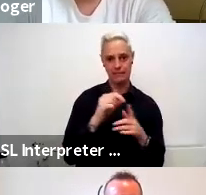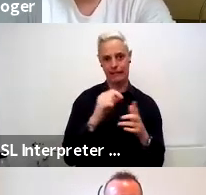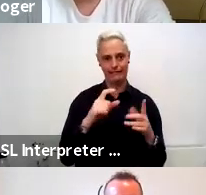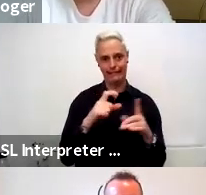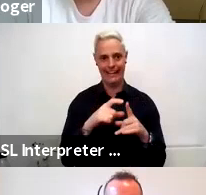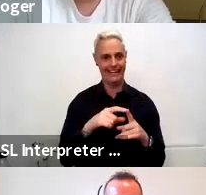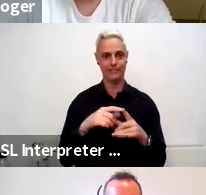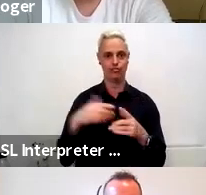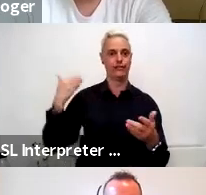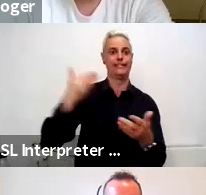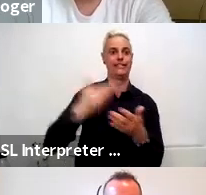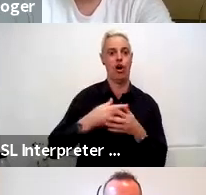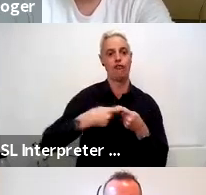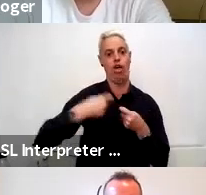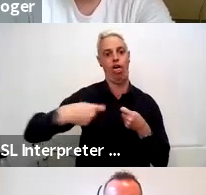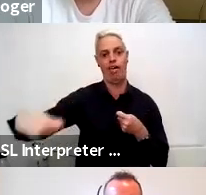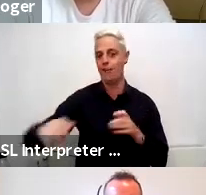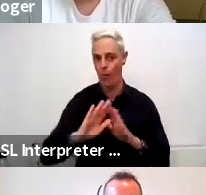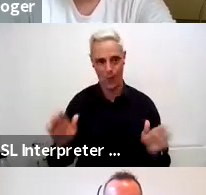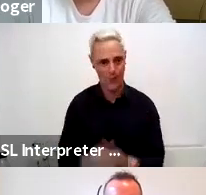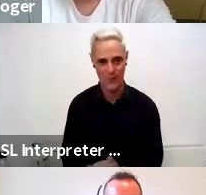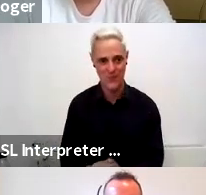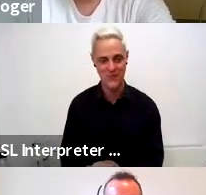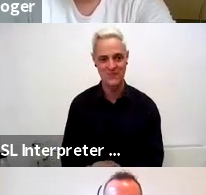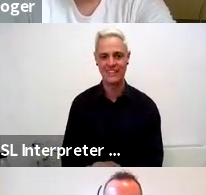So,